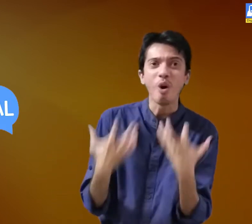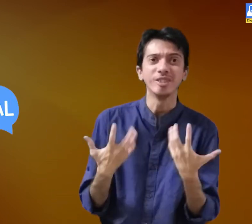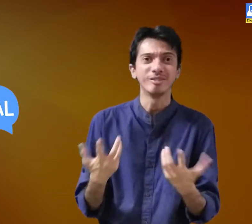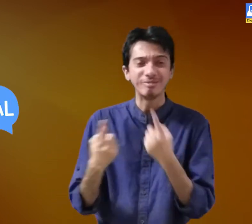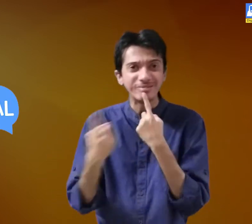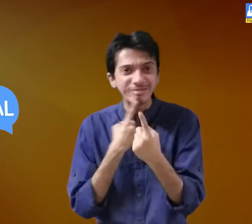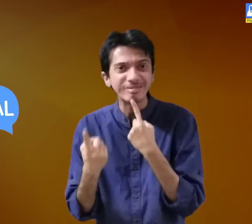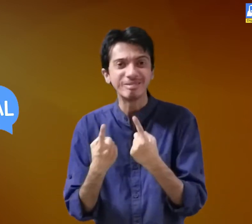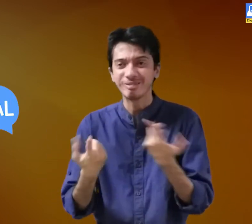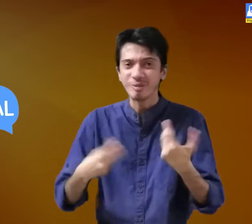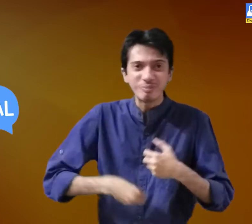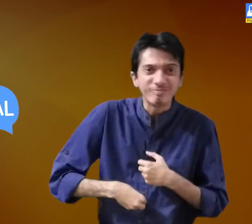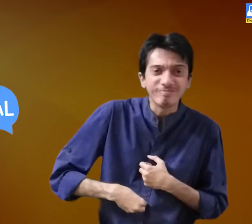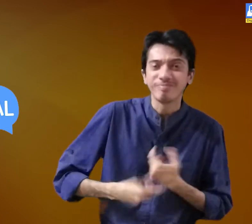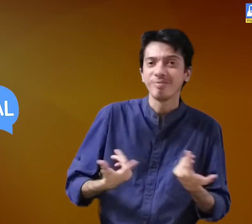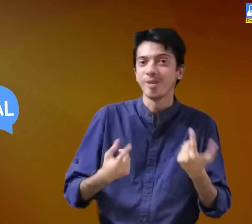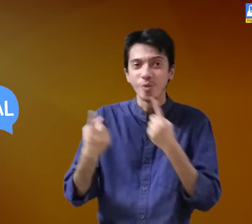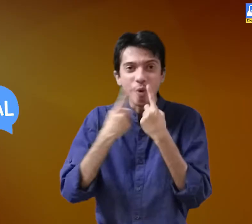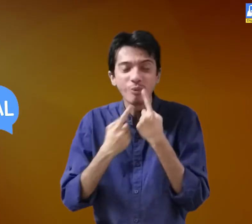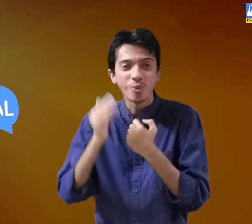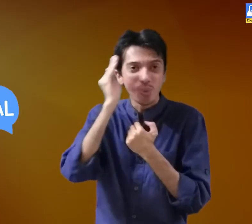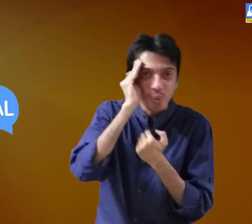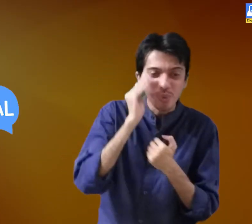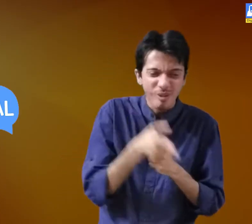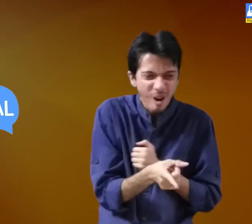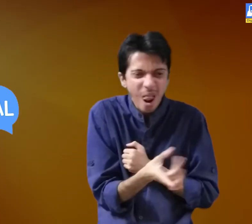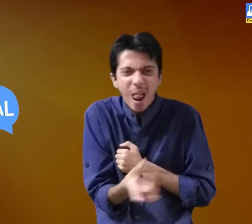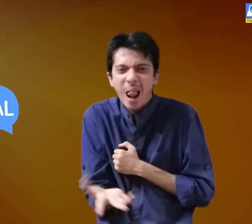then they would not be able to communicate just like hearing children they also have